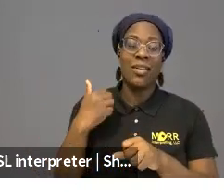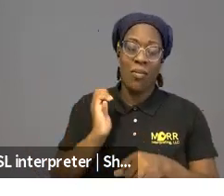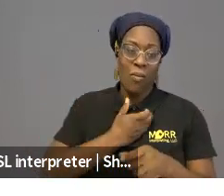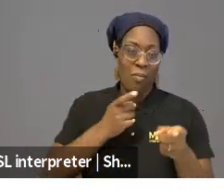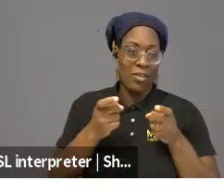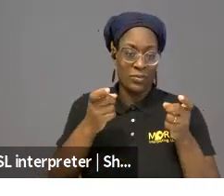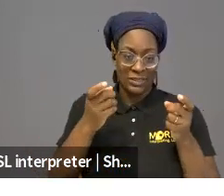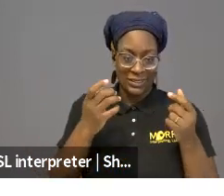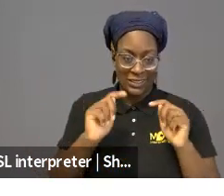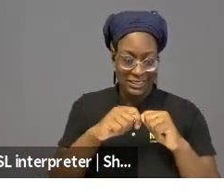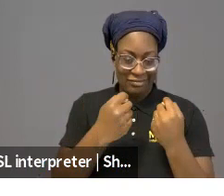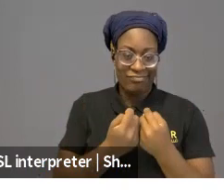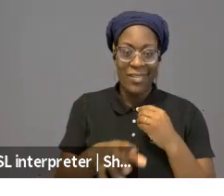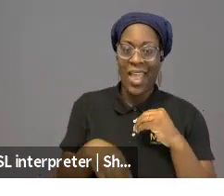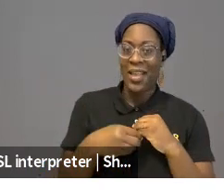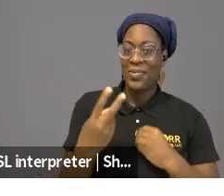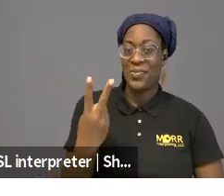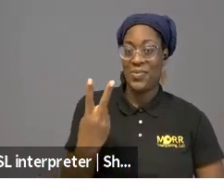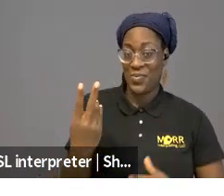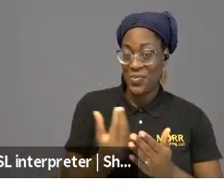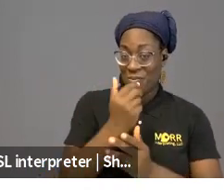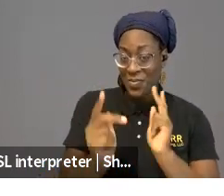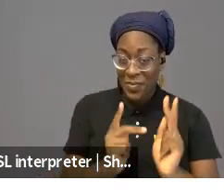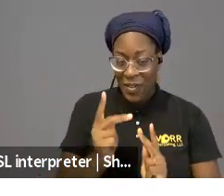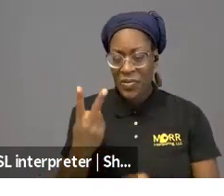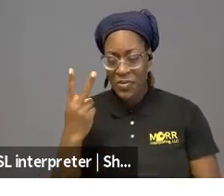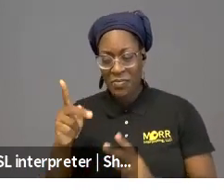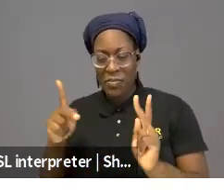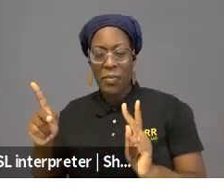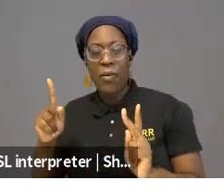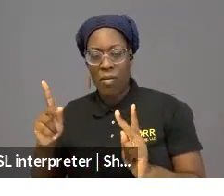we've been intentionally working to ensure that with our new managers, there's a clear point of